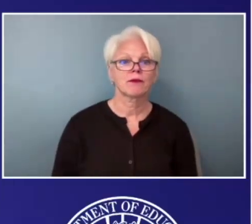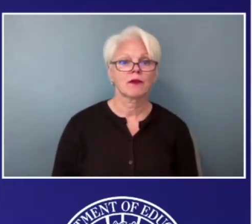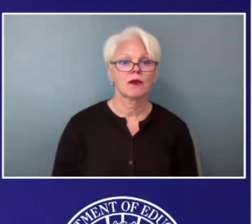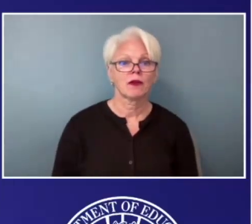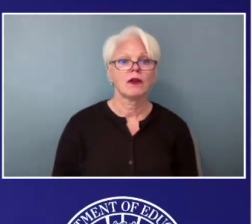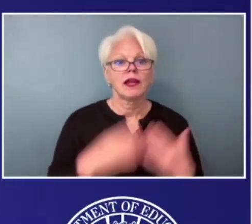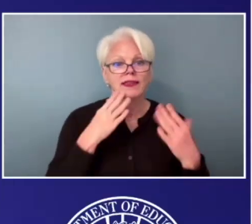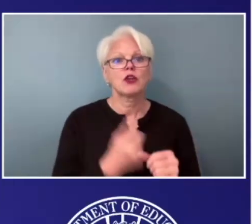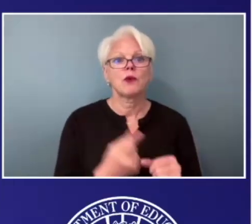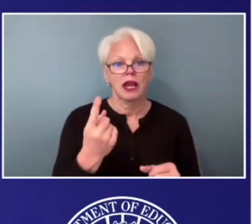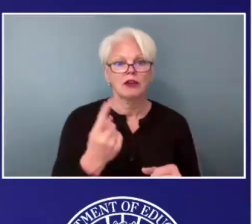Thank you, everybody. I'll turn it back over to Tamy.